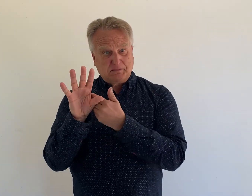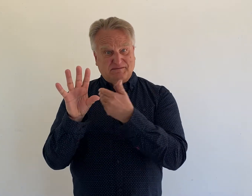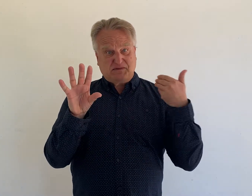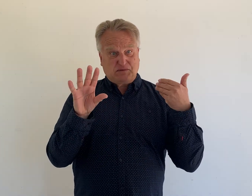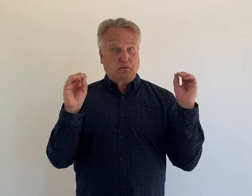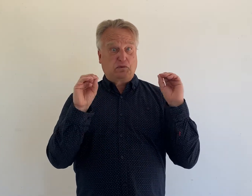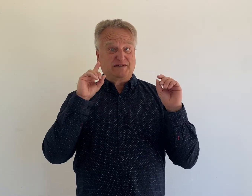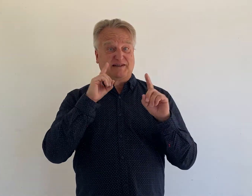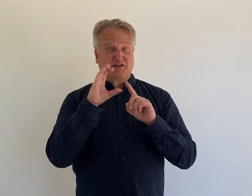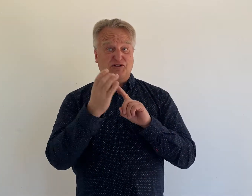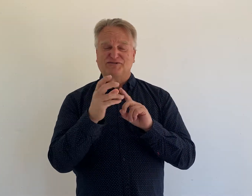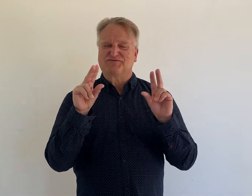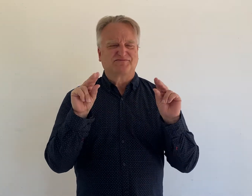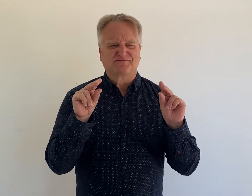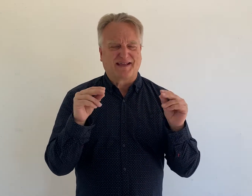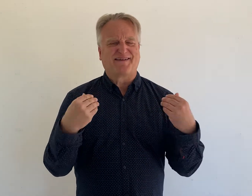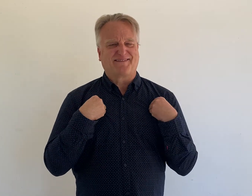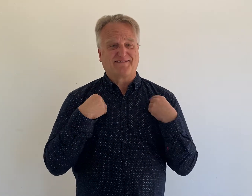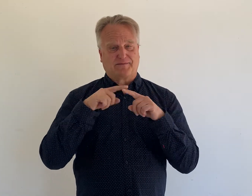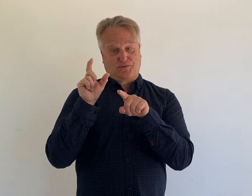This does not mean Deaf culture did not exist in the past.